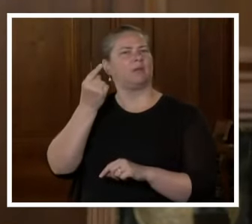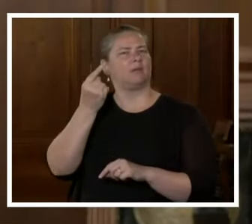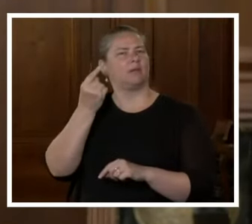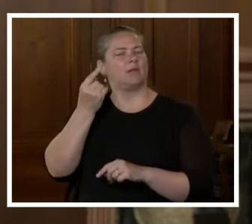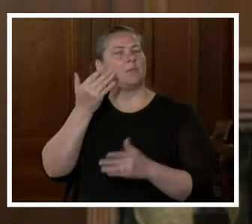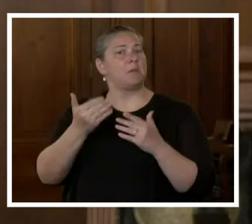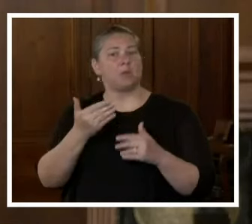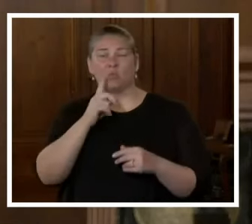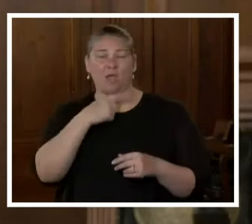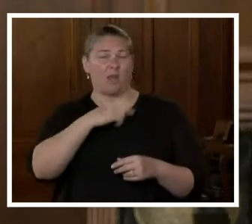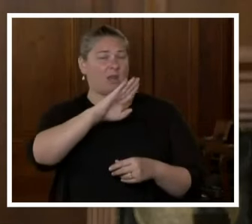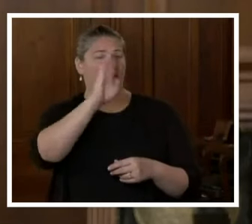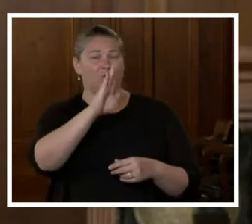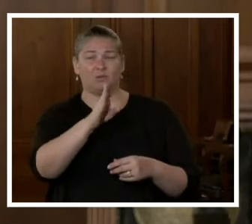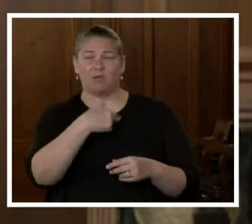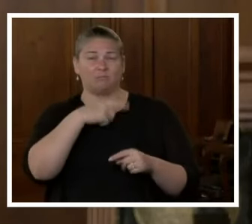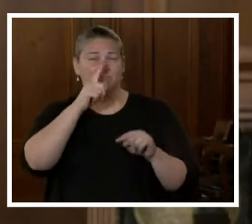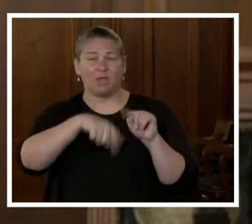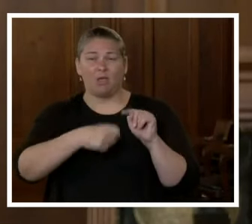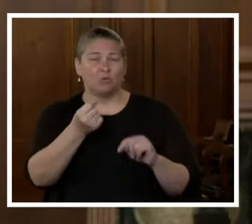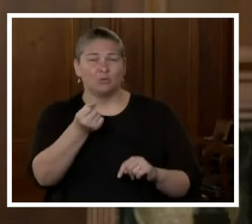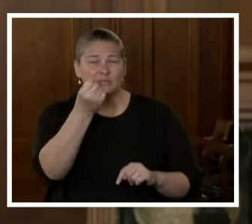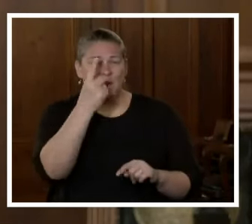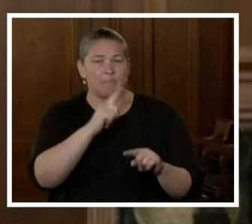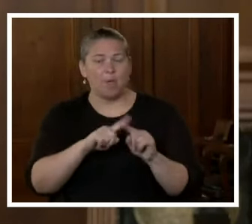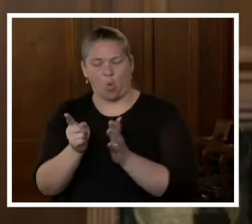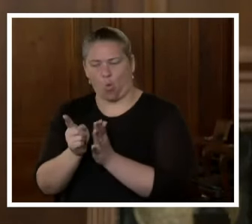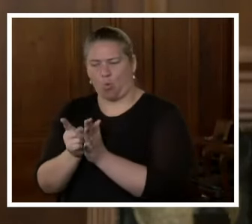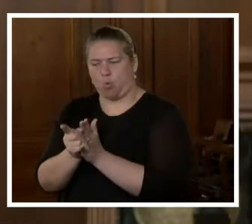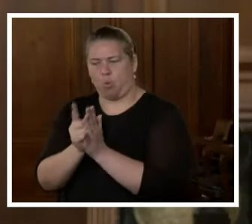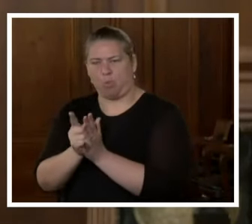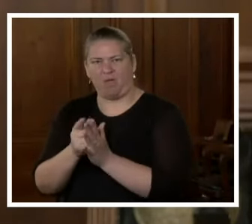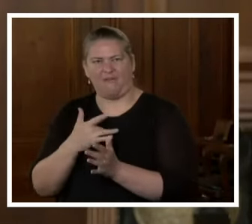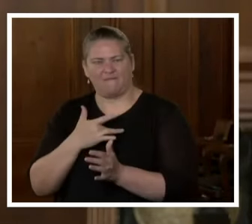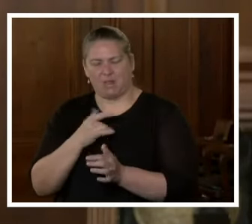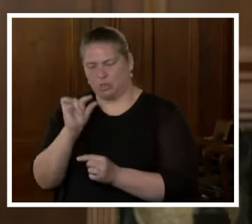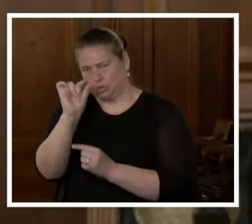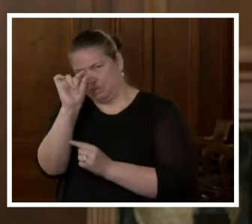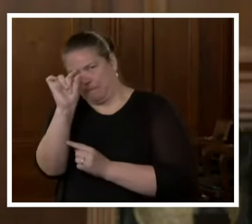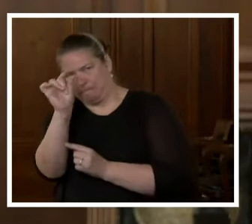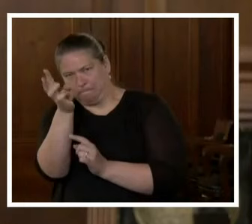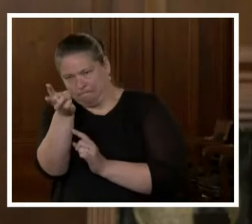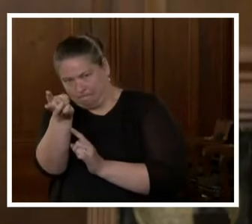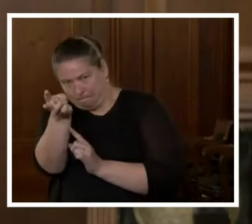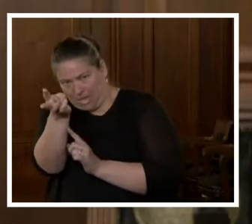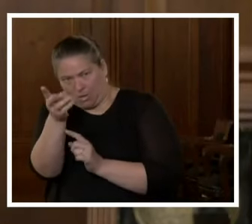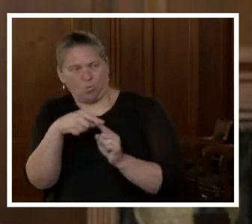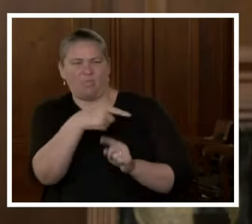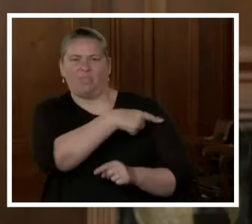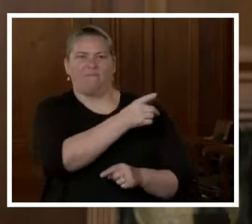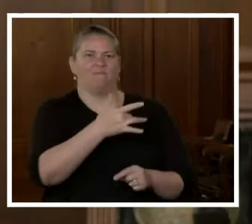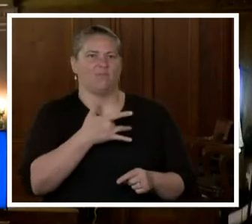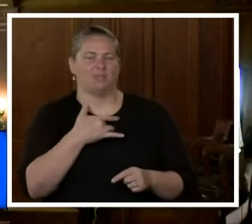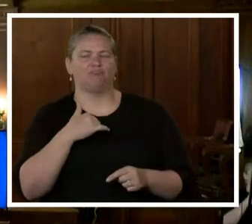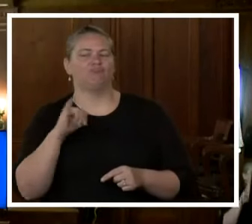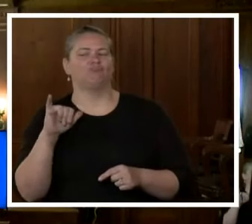IS WHERE WE FAILED. AND WE RAISE OUR KIDS, AND I HOPE EVERYBODY RAISES OUR KIDS